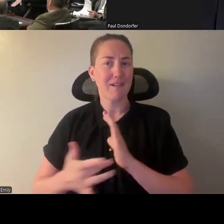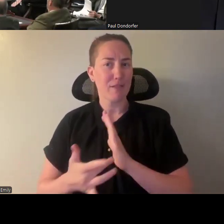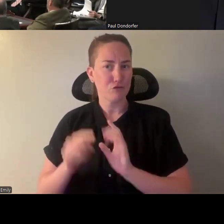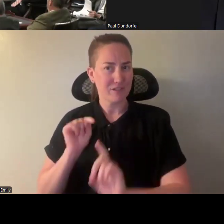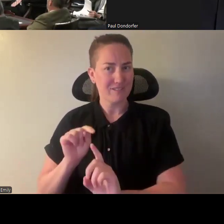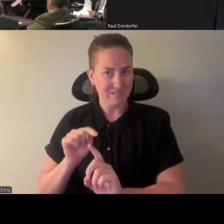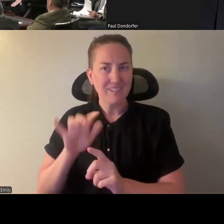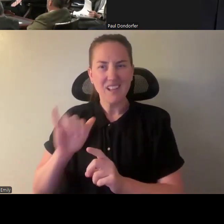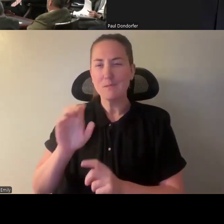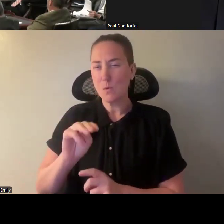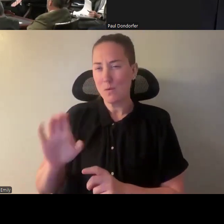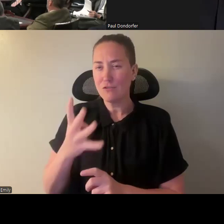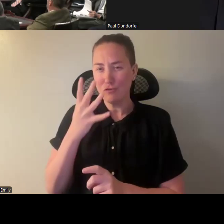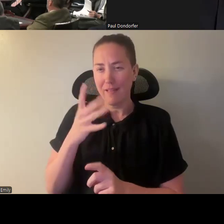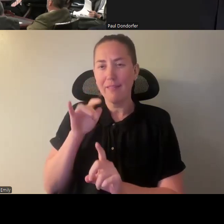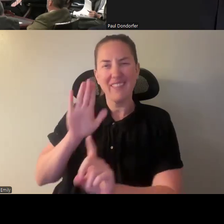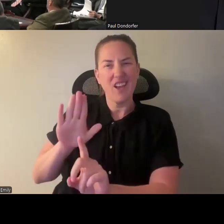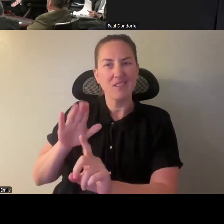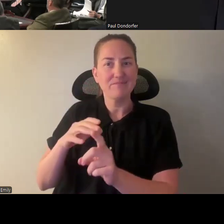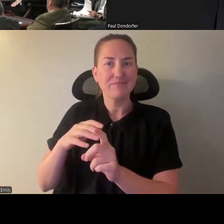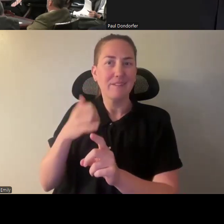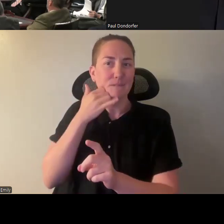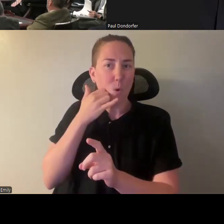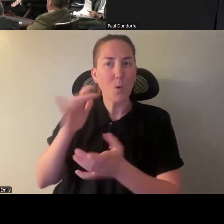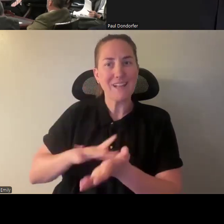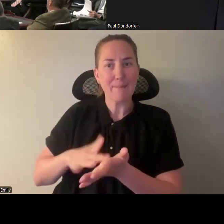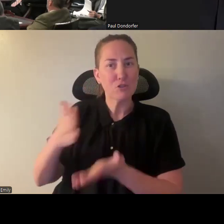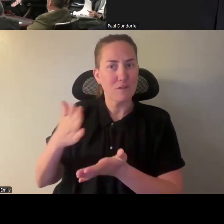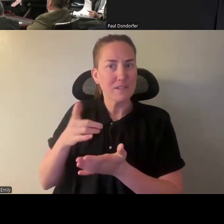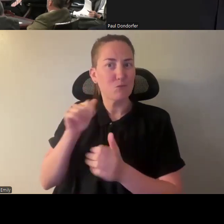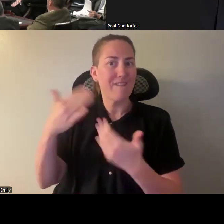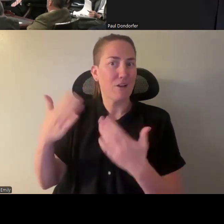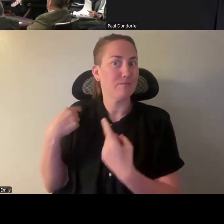uh the Marl County Jail's incarcerated individual phone and tablet services provider to comply with